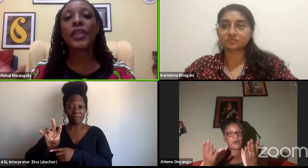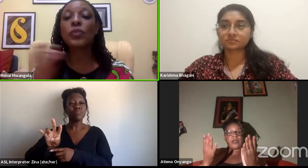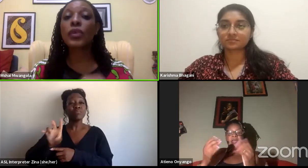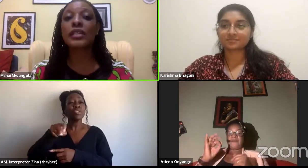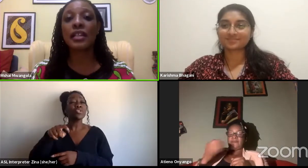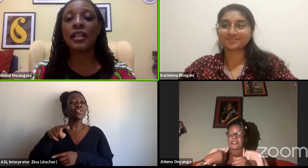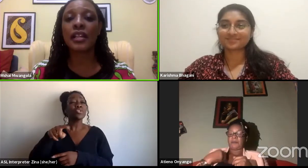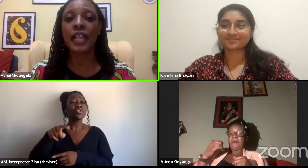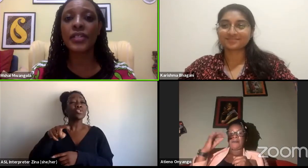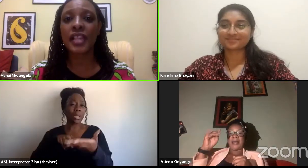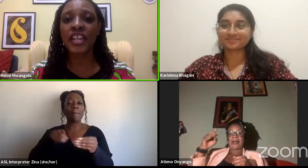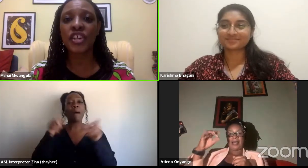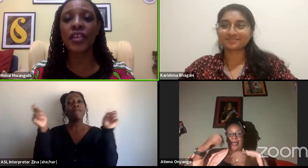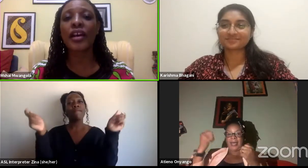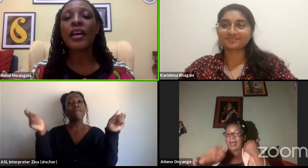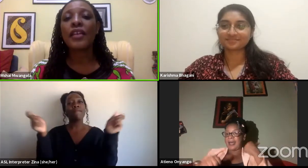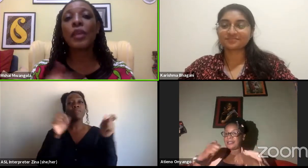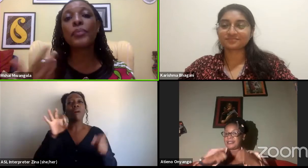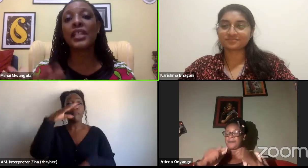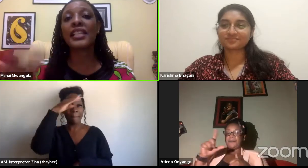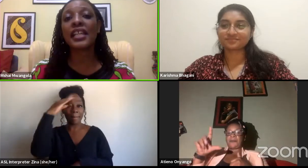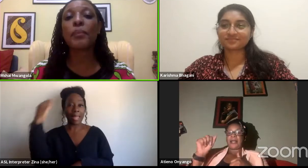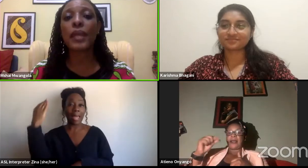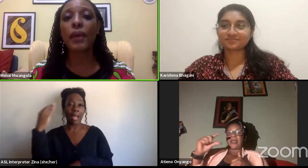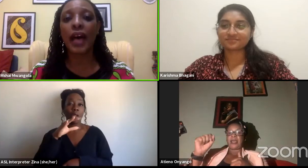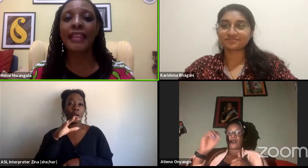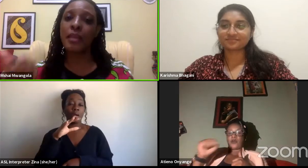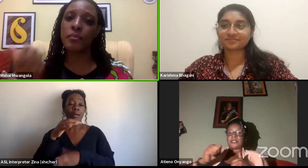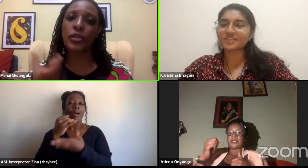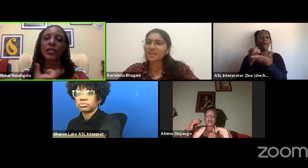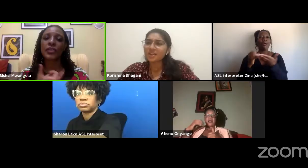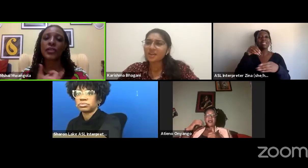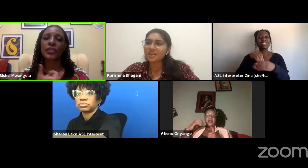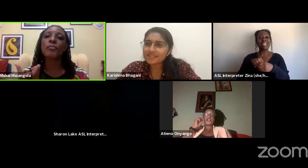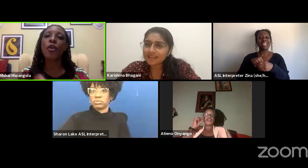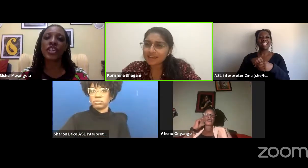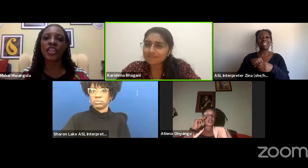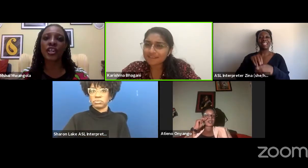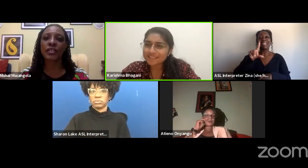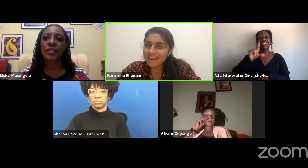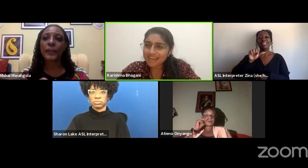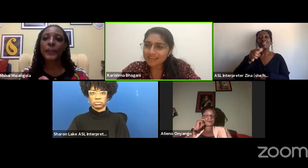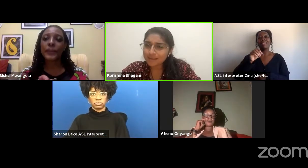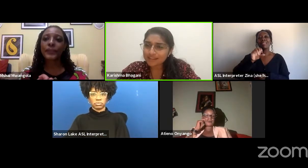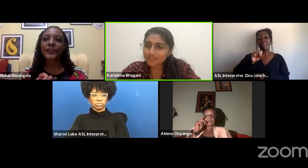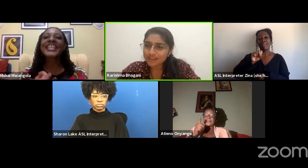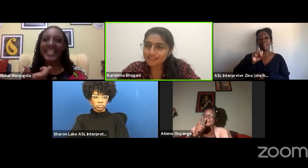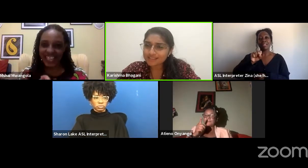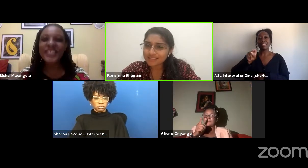that was in Lagos, Nigeria, they presented a paper and they brought out-- Was this FESTAC by any chance?